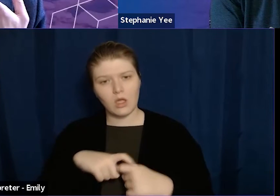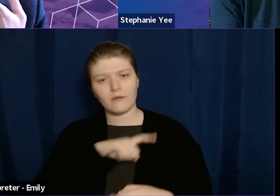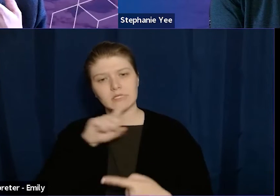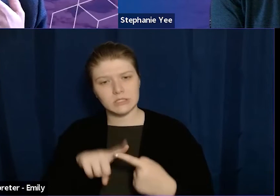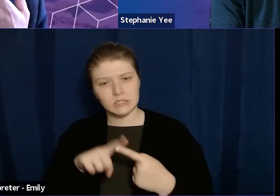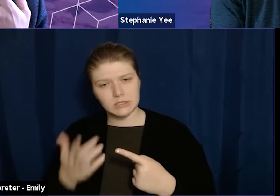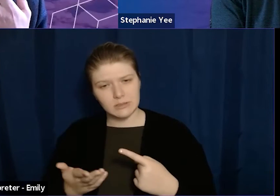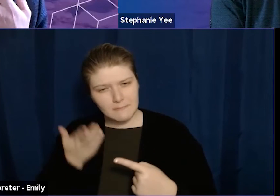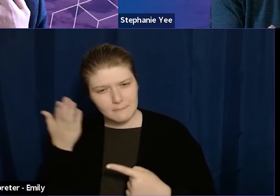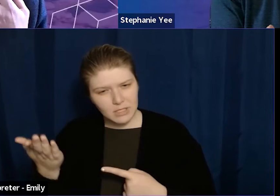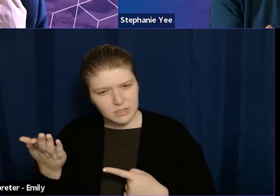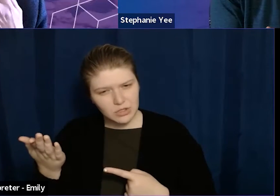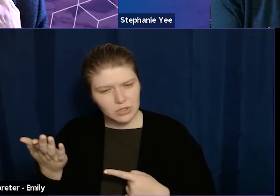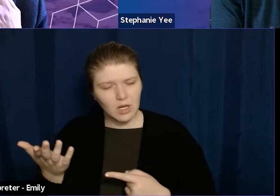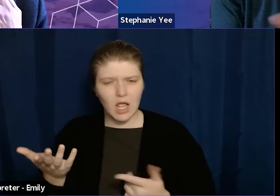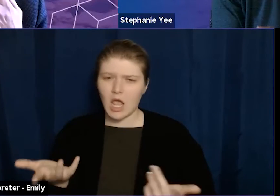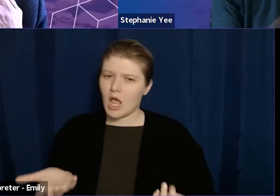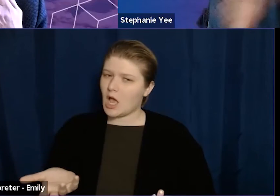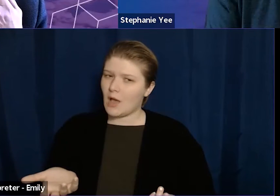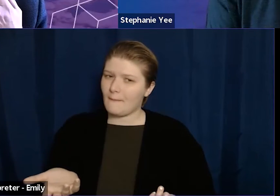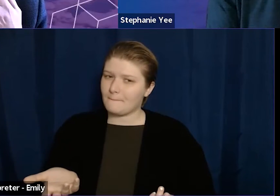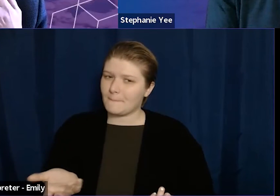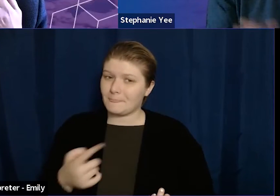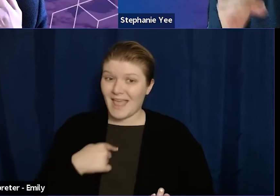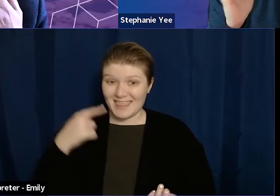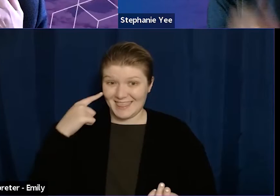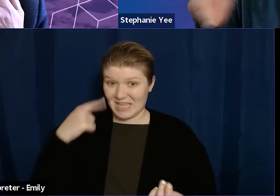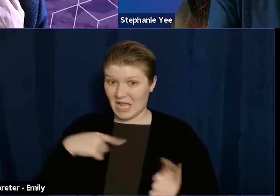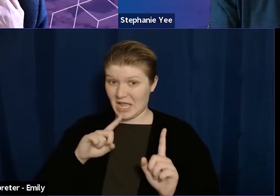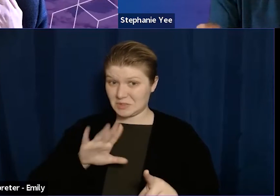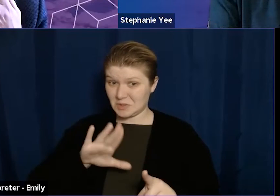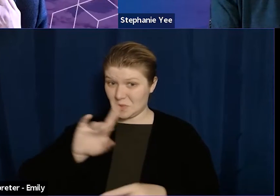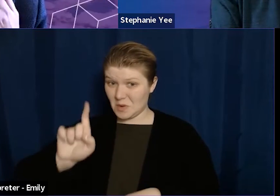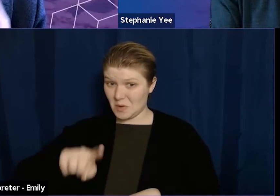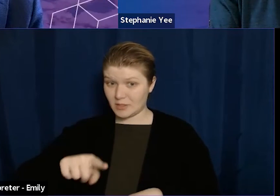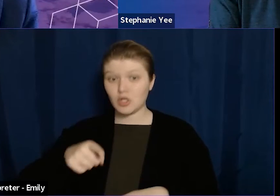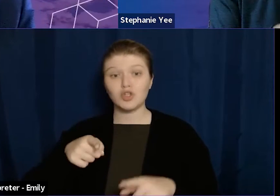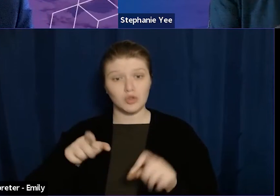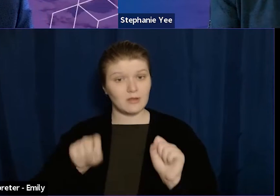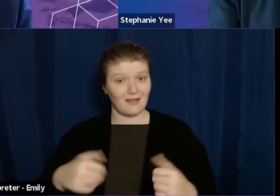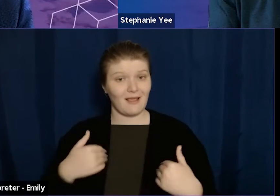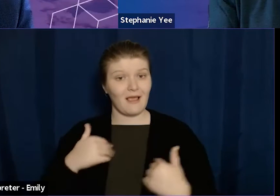I think I think I answered your question that you can have OAUs assigned without sharing it.